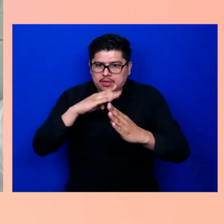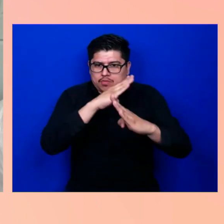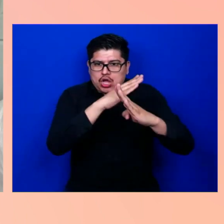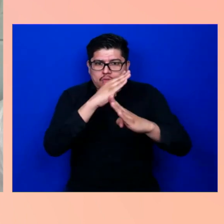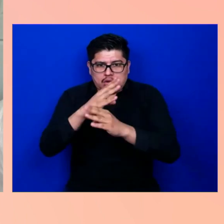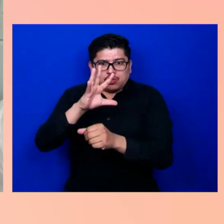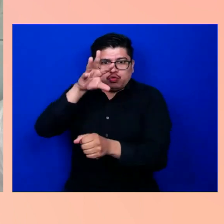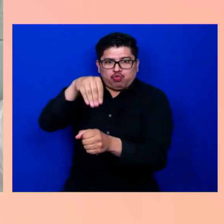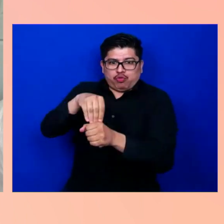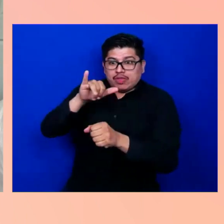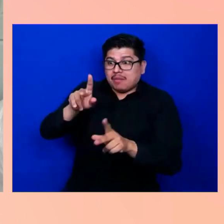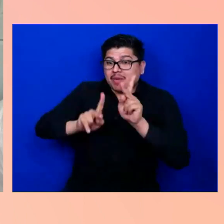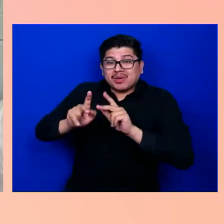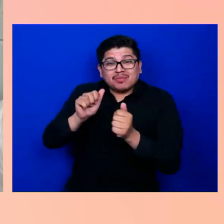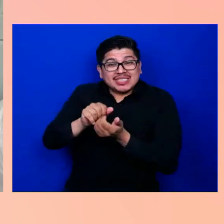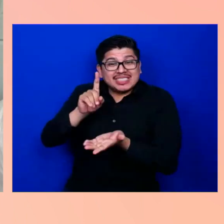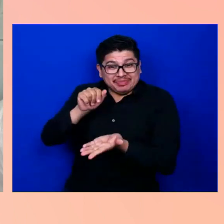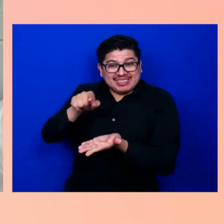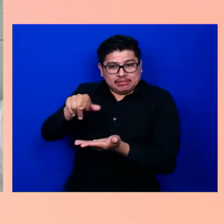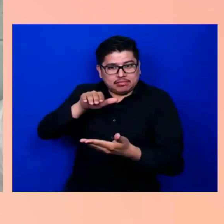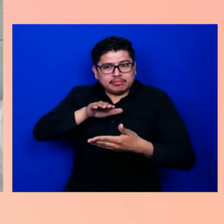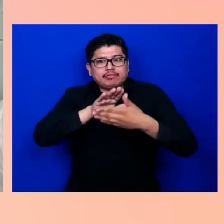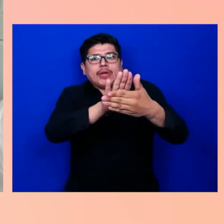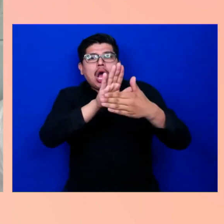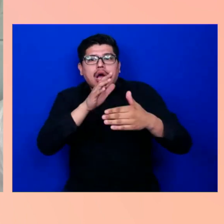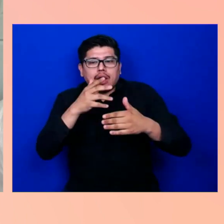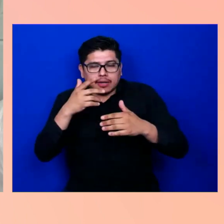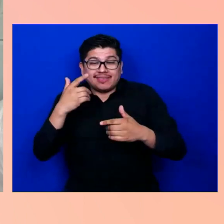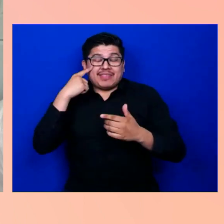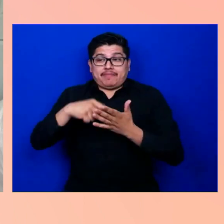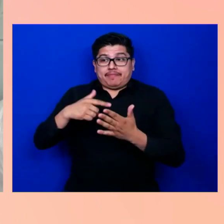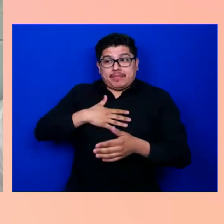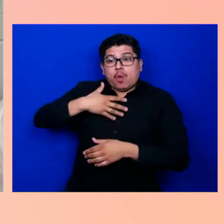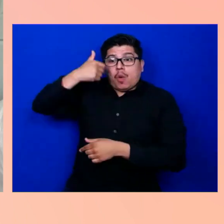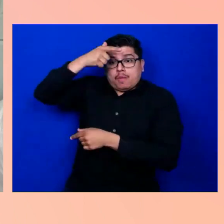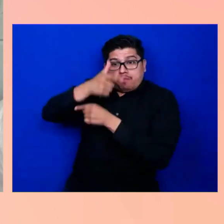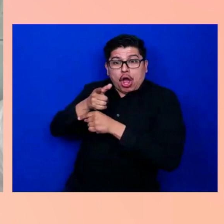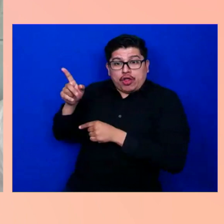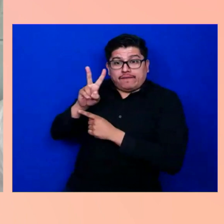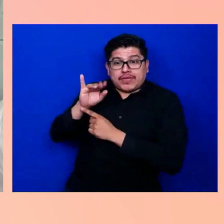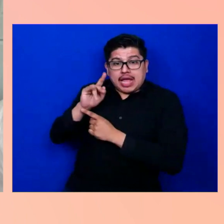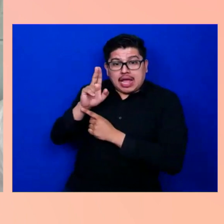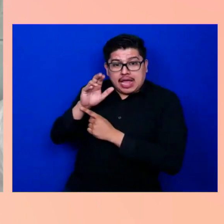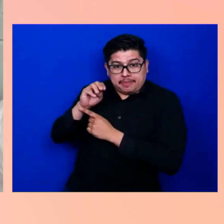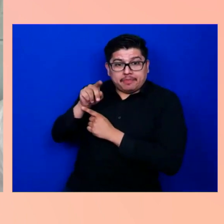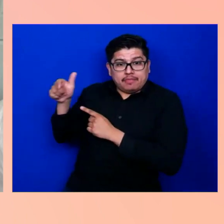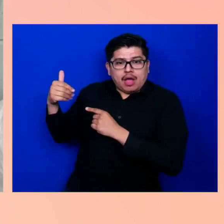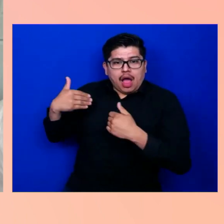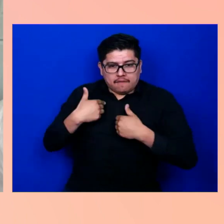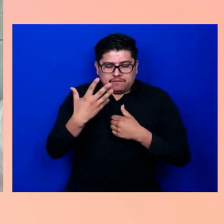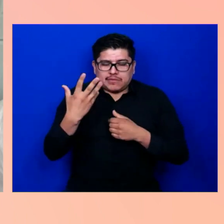is a non-speaking or traditionally nonverbal autistic individual. For most of my life, I assumed that based